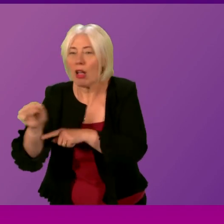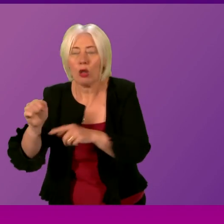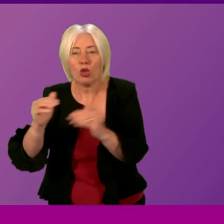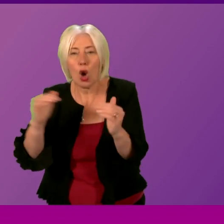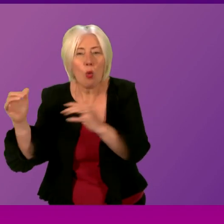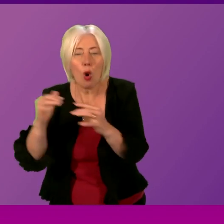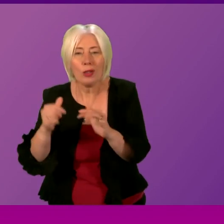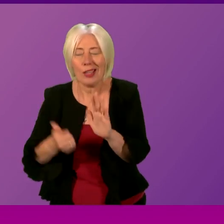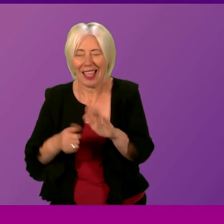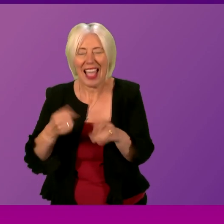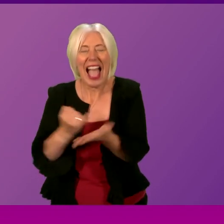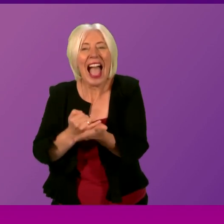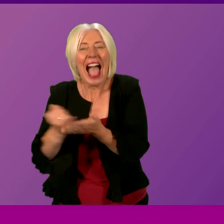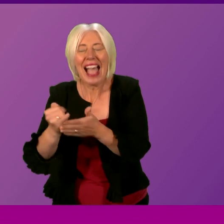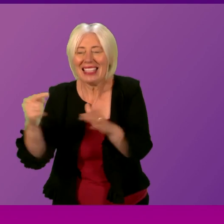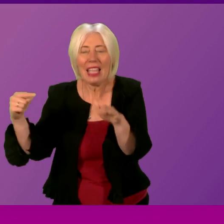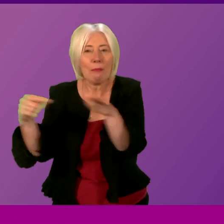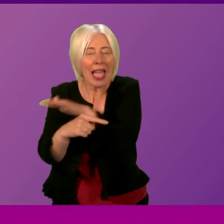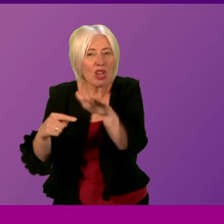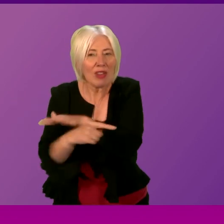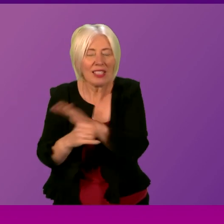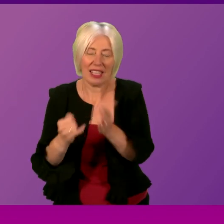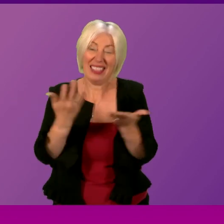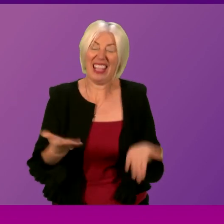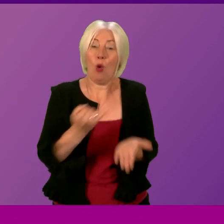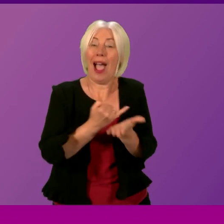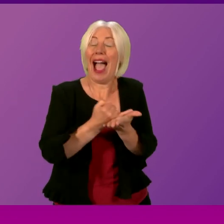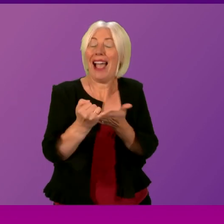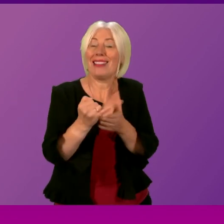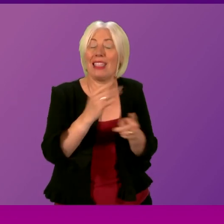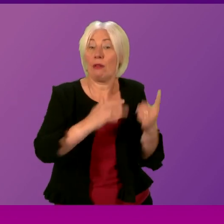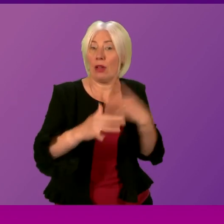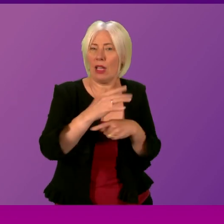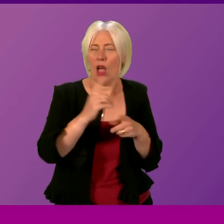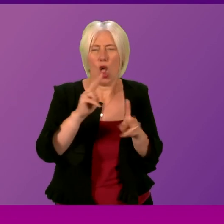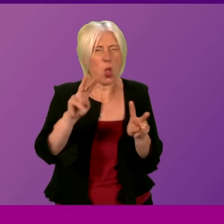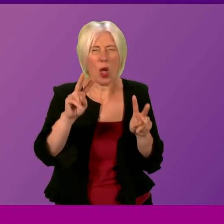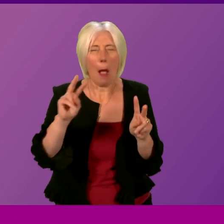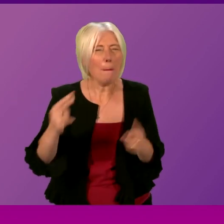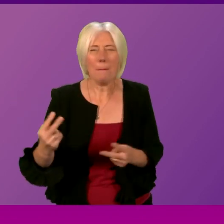now, being anti-environment. What an unappealing, negative, backward-looking, small-minded